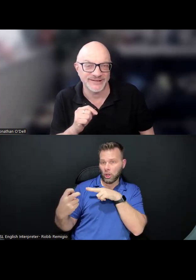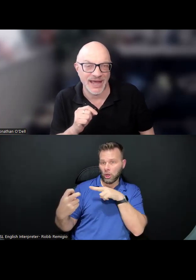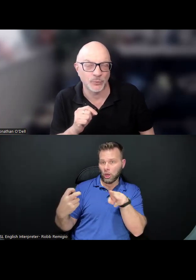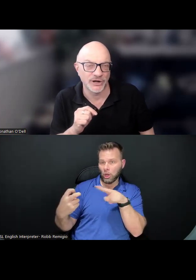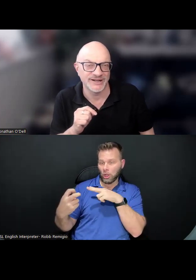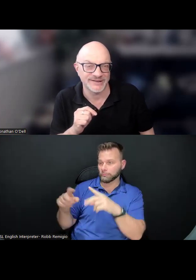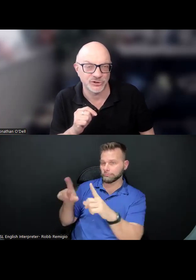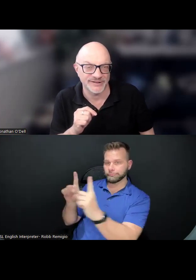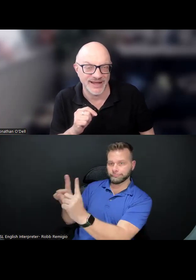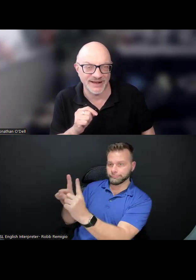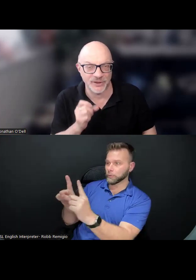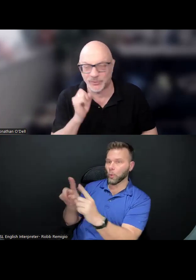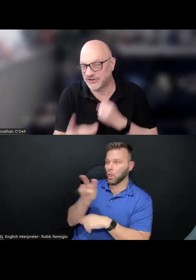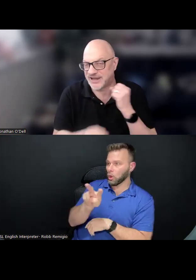both you and the interpreter on screen to understand what it is